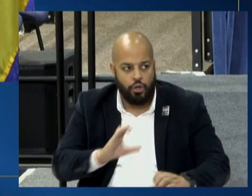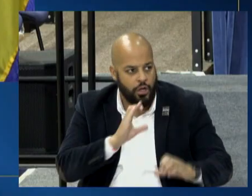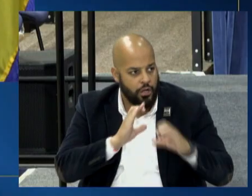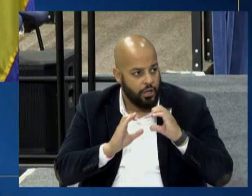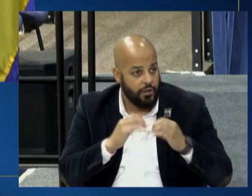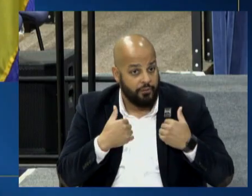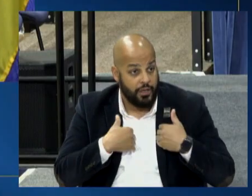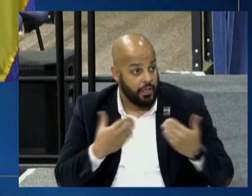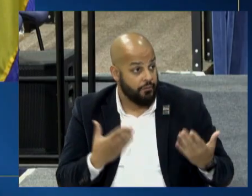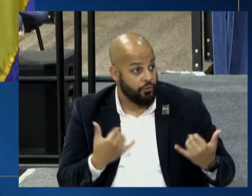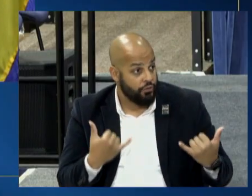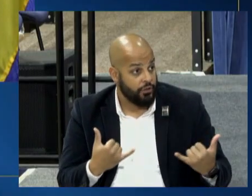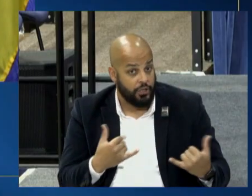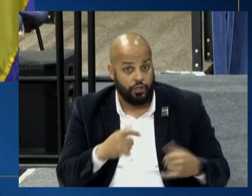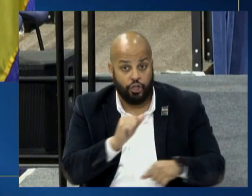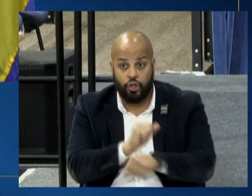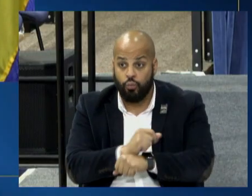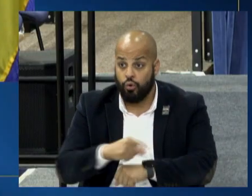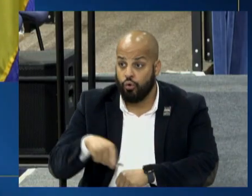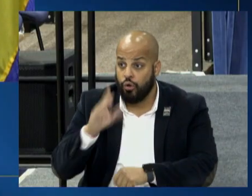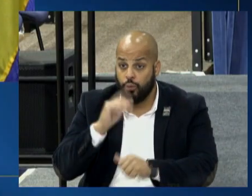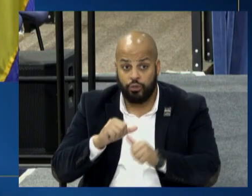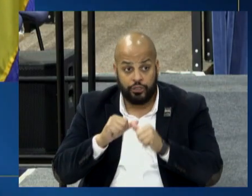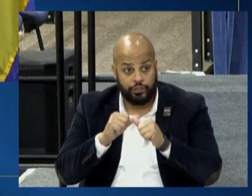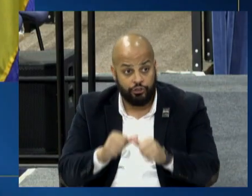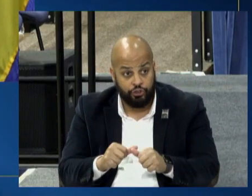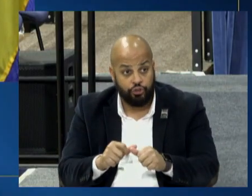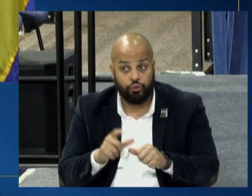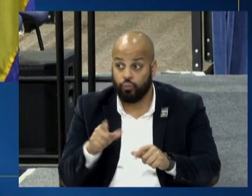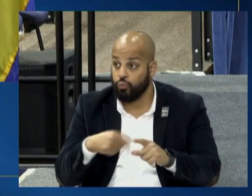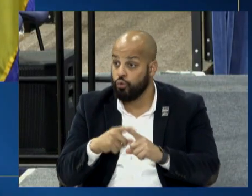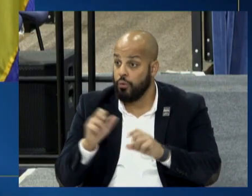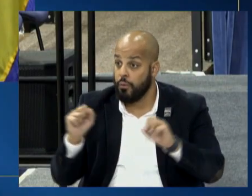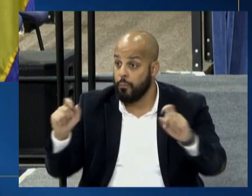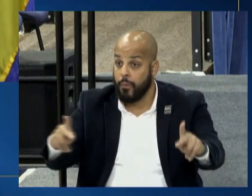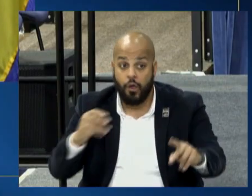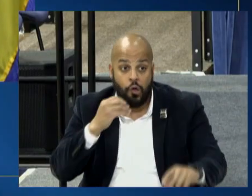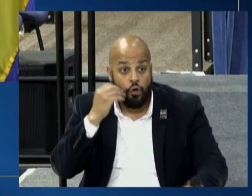and the work that you will continue when you return home be your contributions to